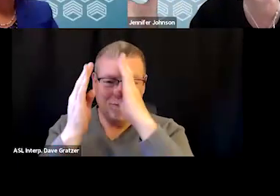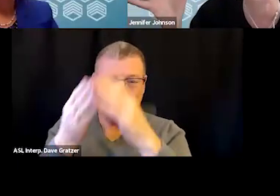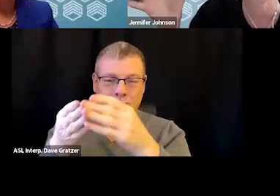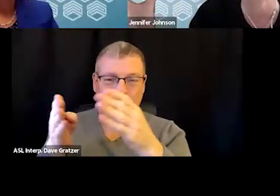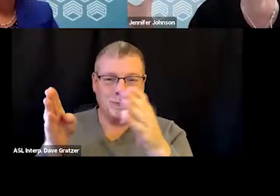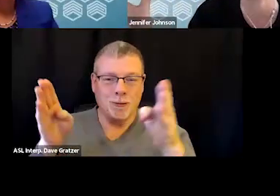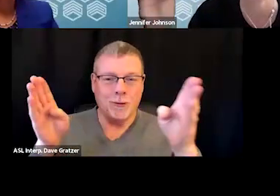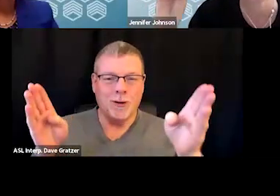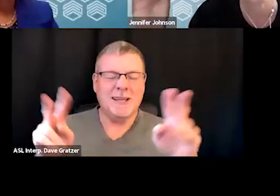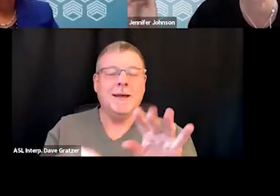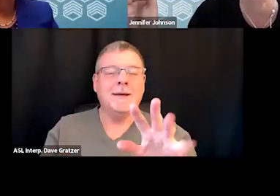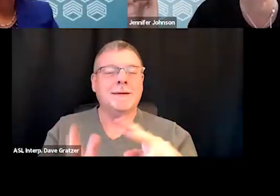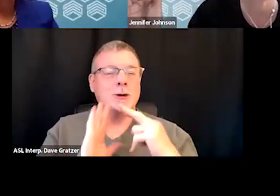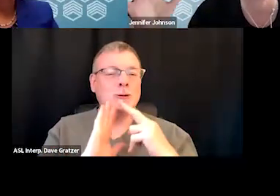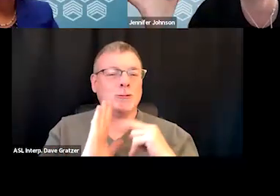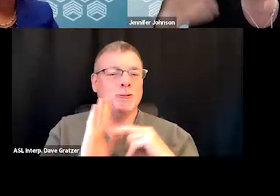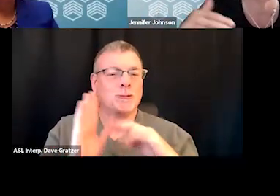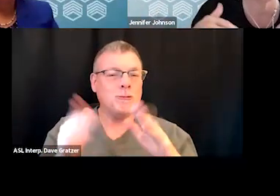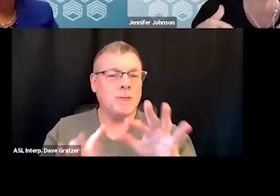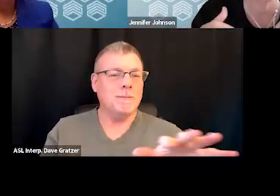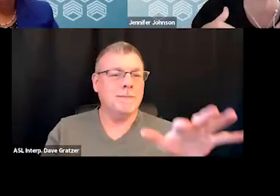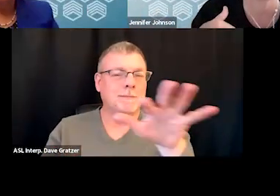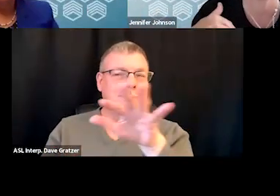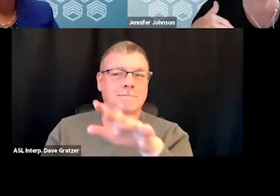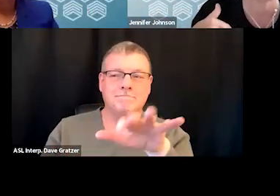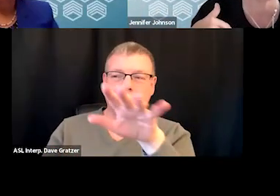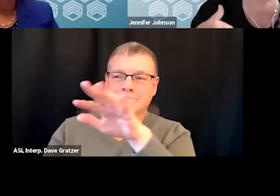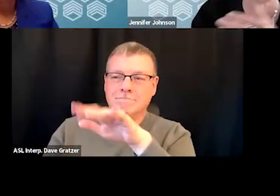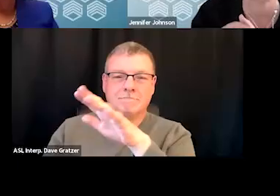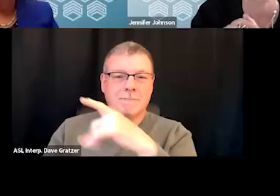Read the room. Who is here, and what's my best pathway through this?